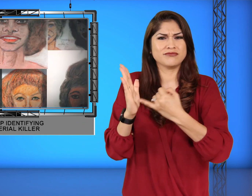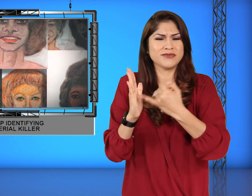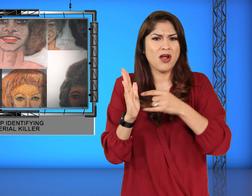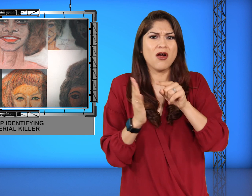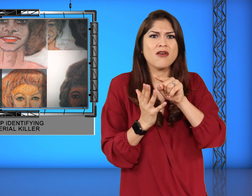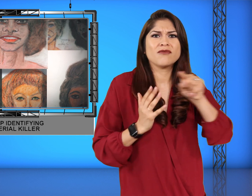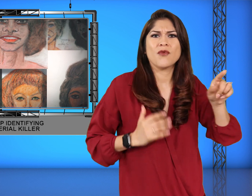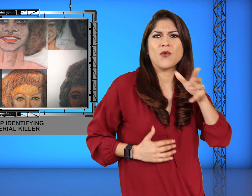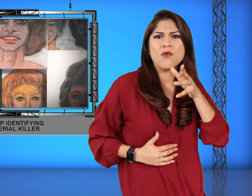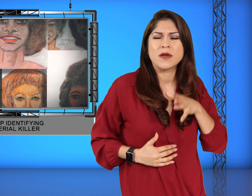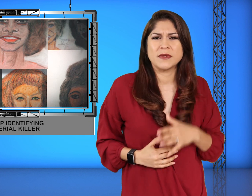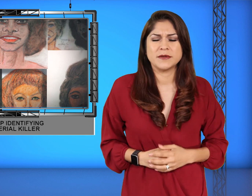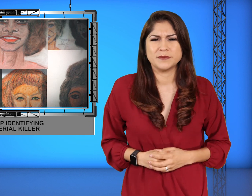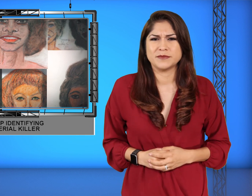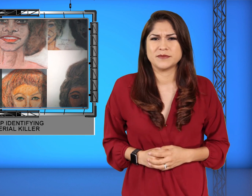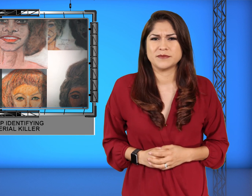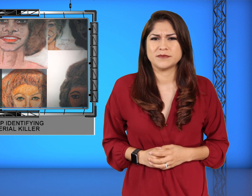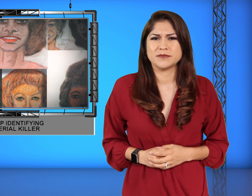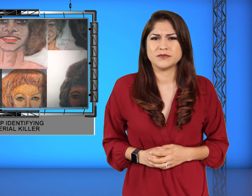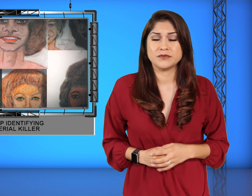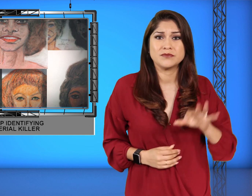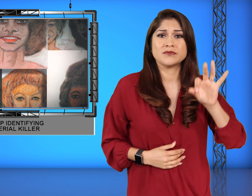photo by Little of the woman.